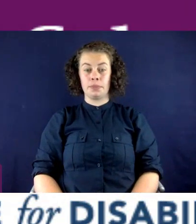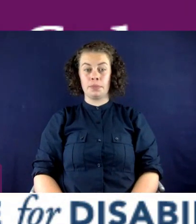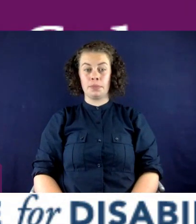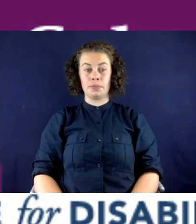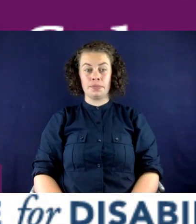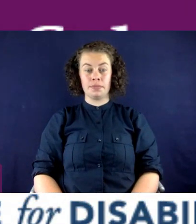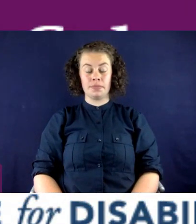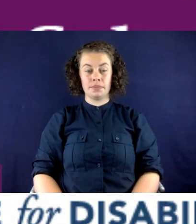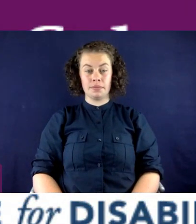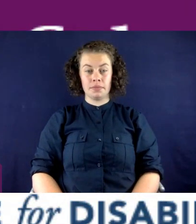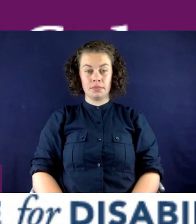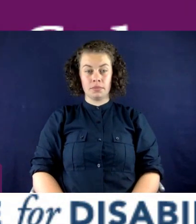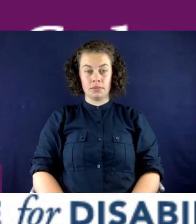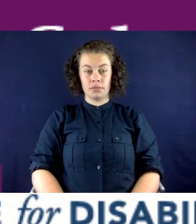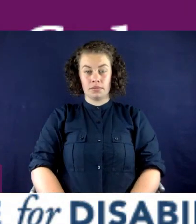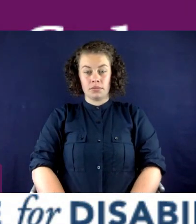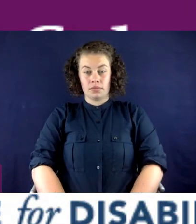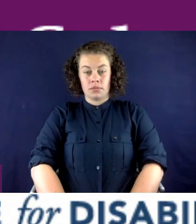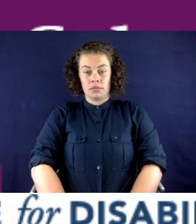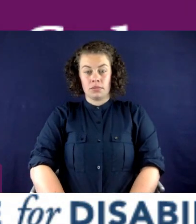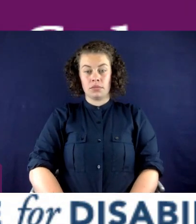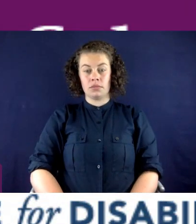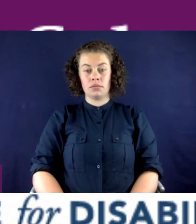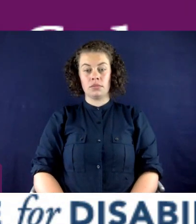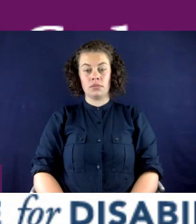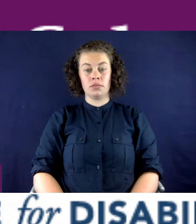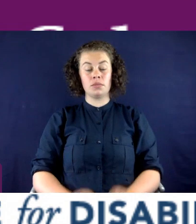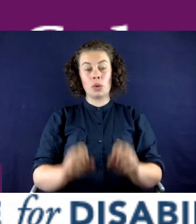OK. So, I have one more question.